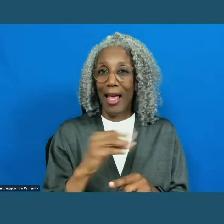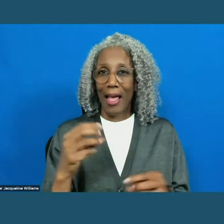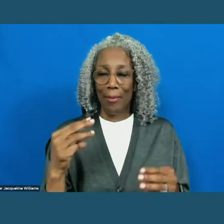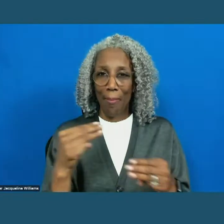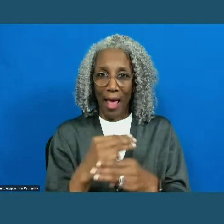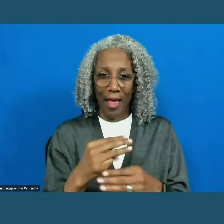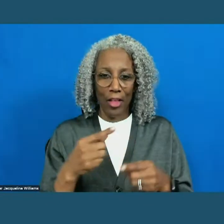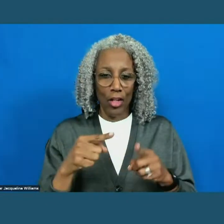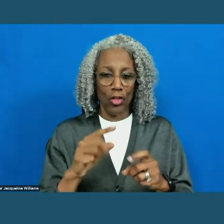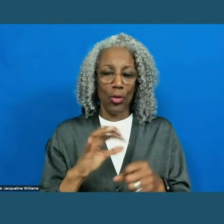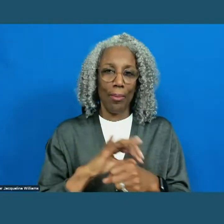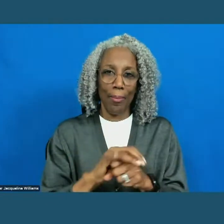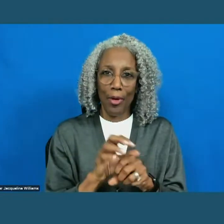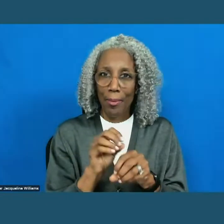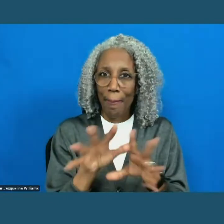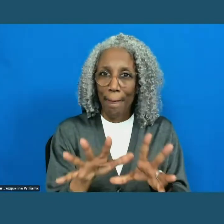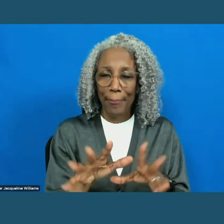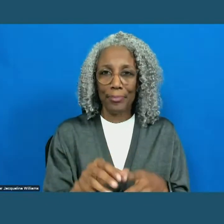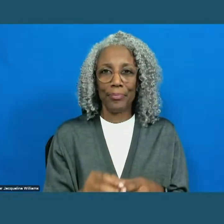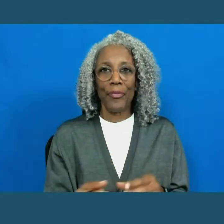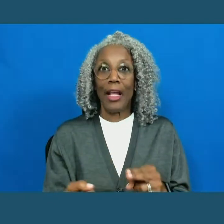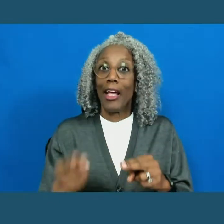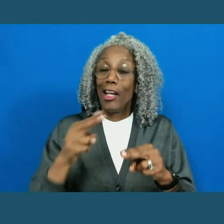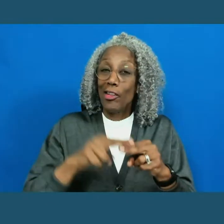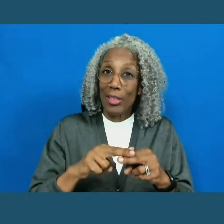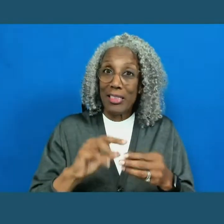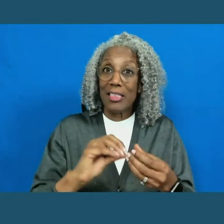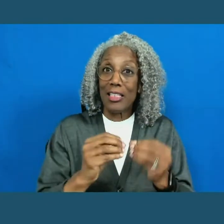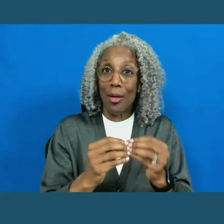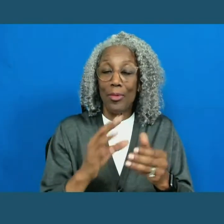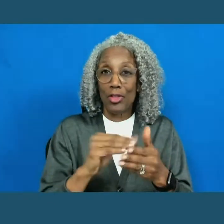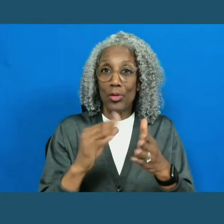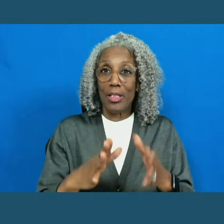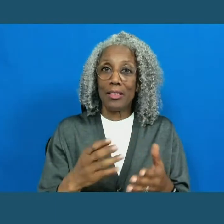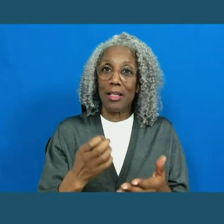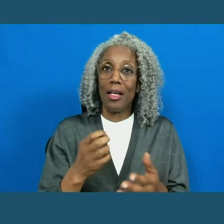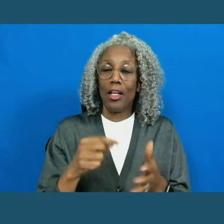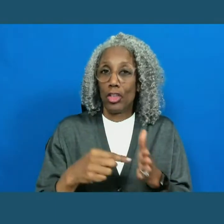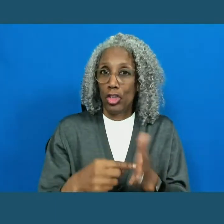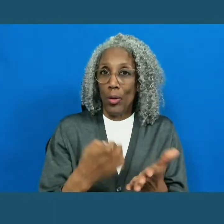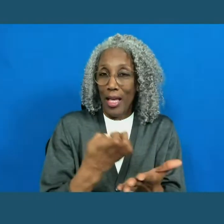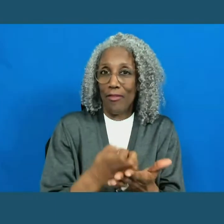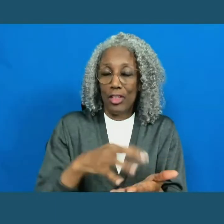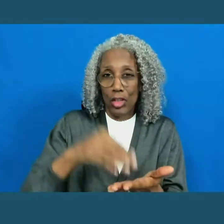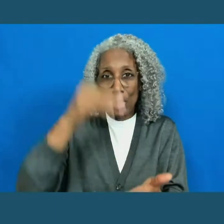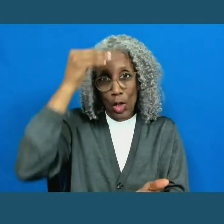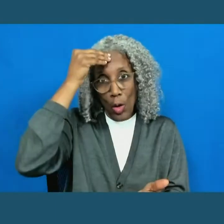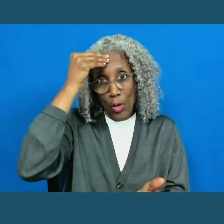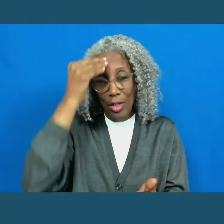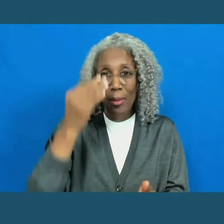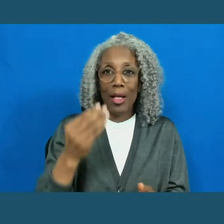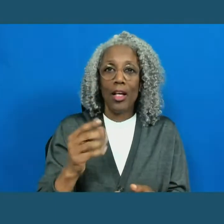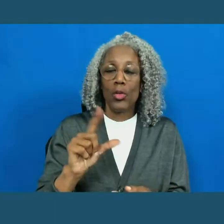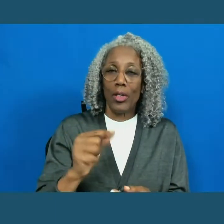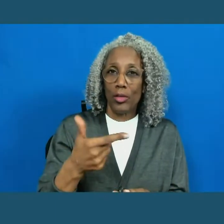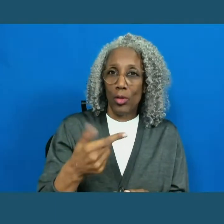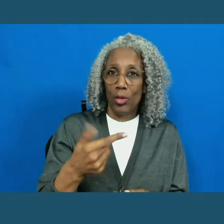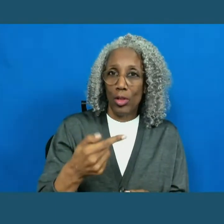at the impact of literacy and mathematics on students during the pandemic. Um there was a rise in the percentage of